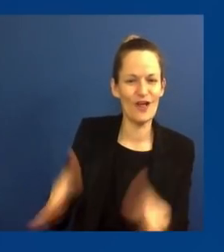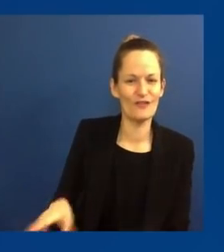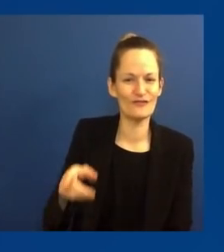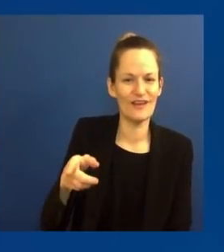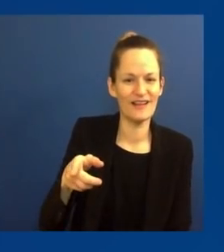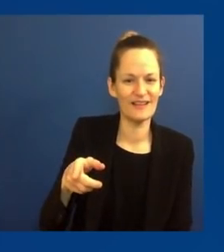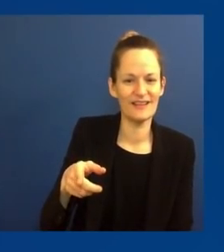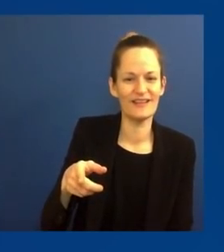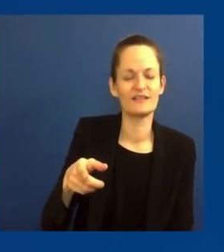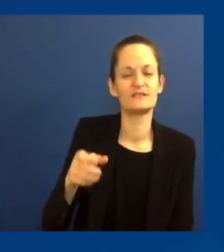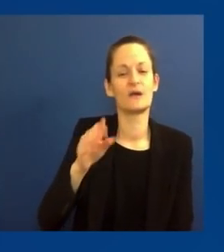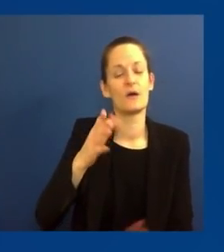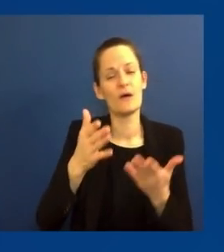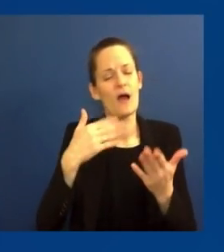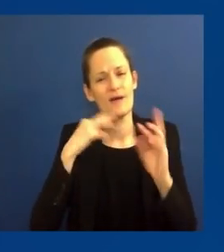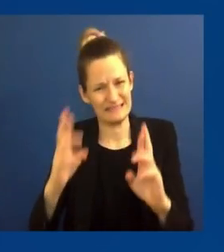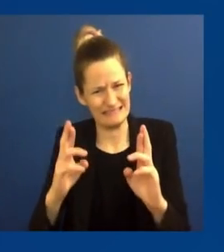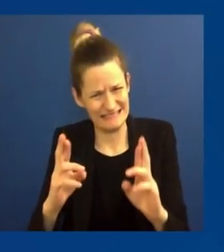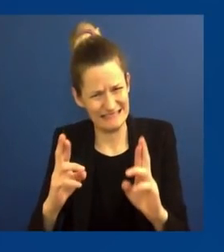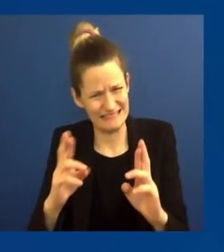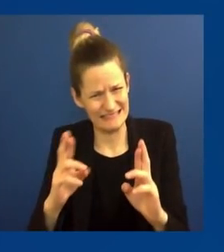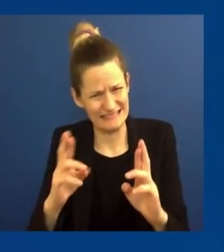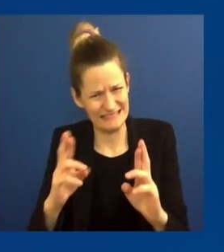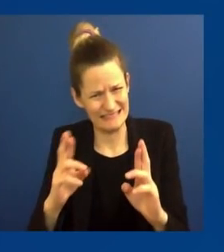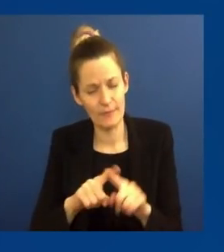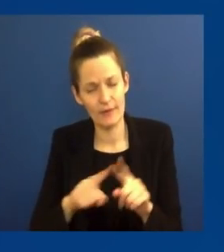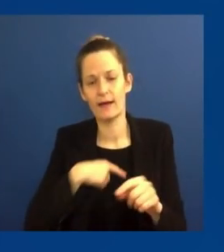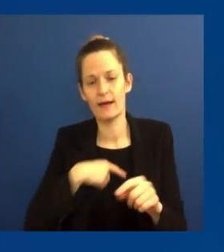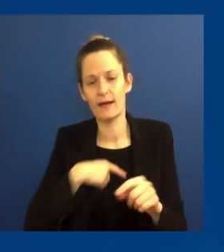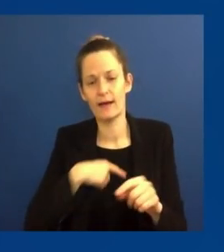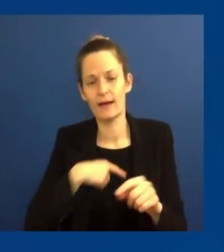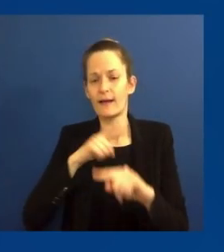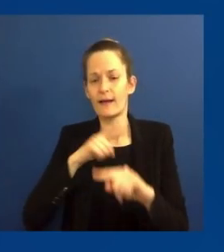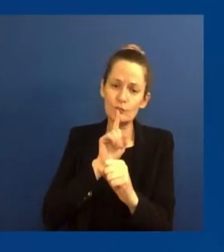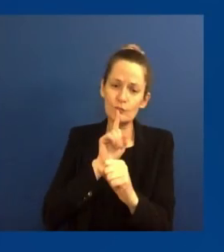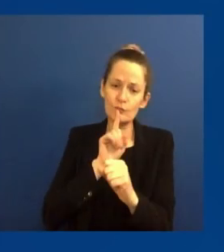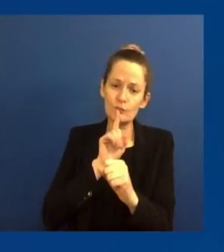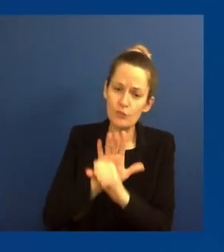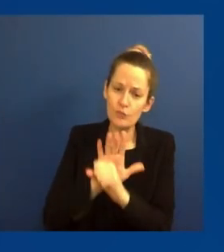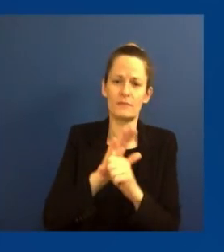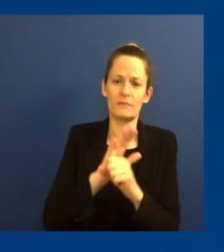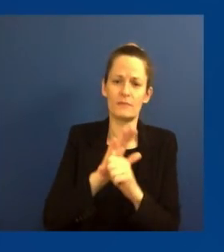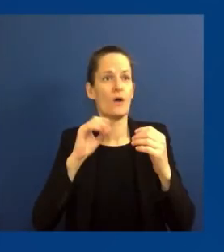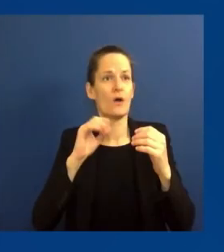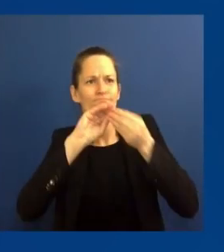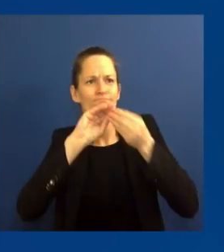I can't give you a statistic of what the chance of that happen, but we have to be prepared for it.